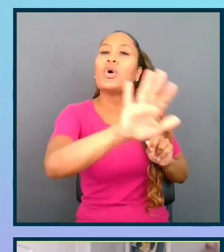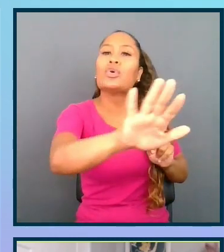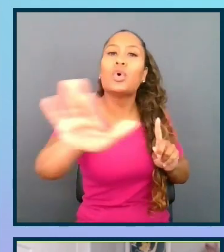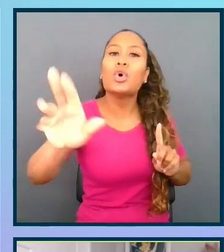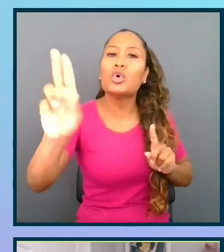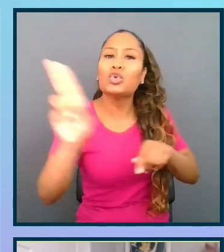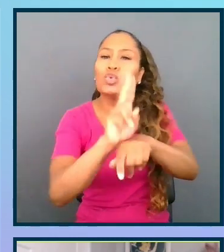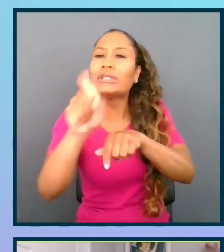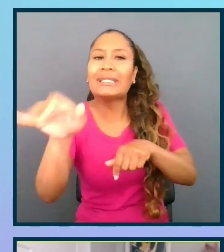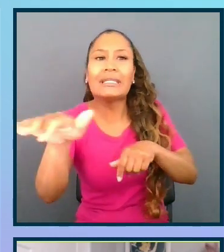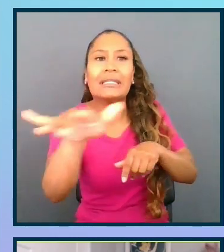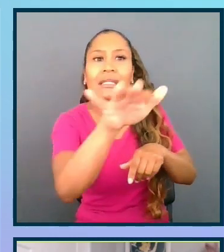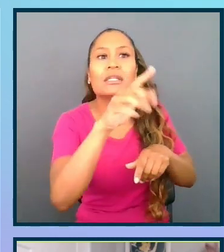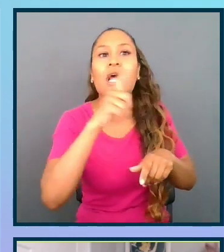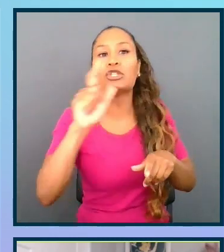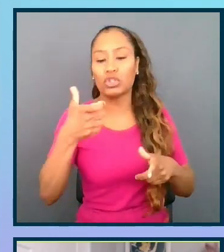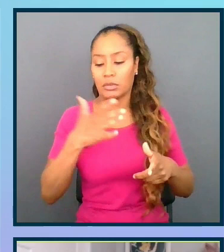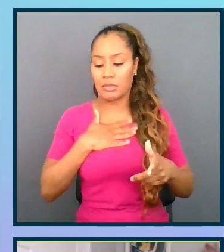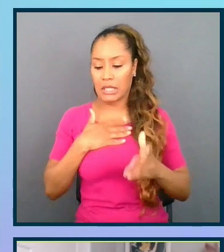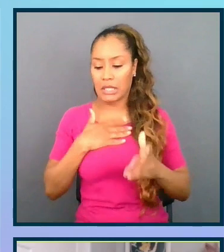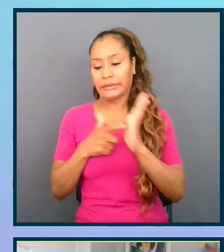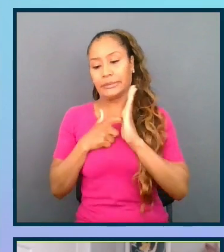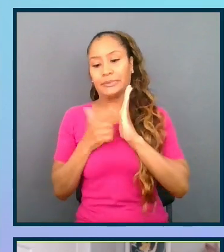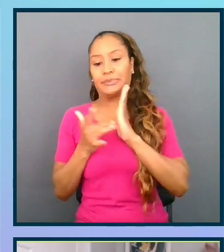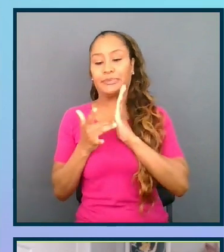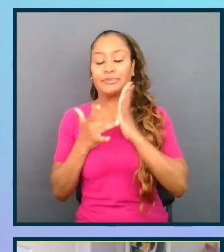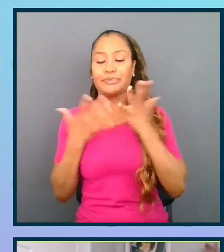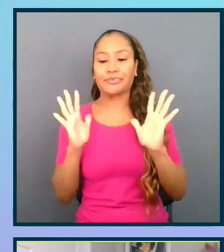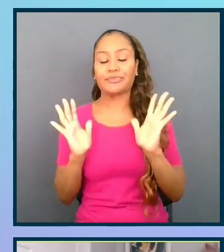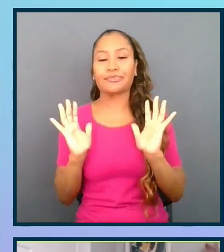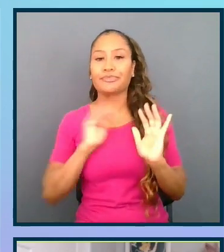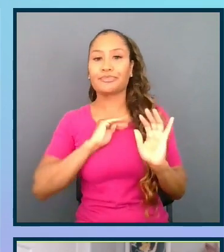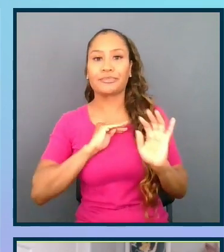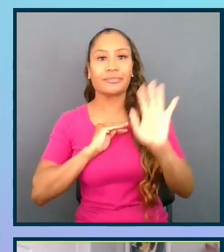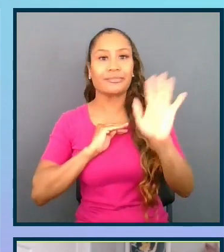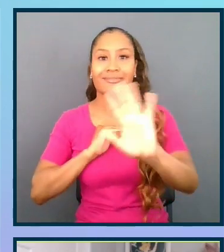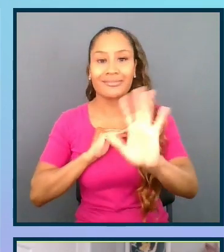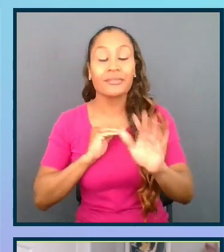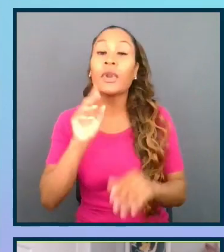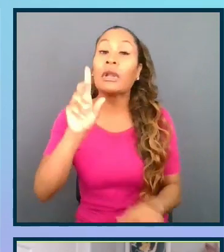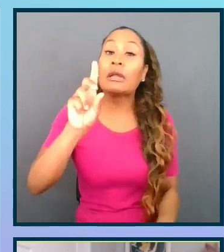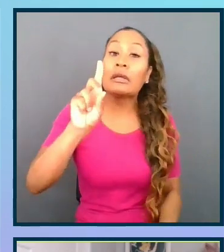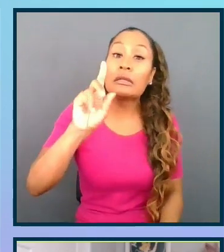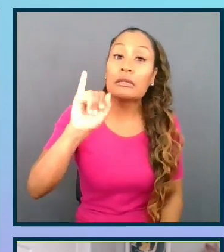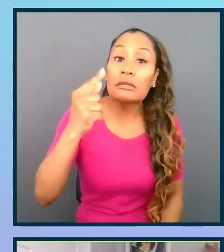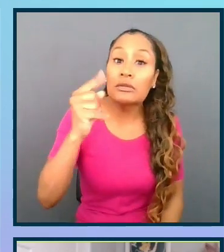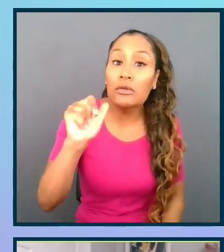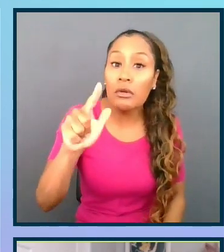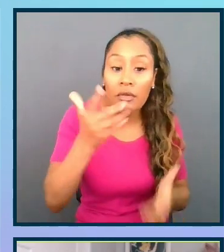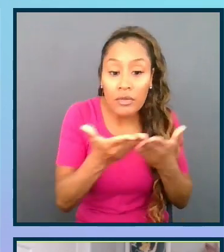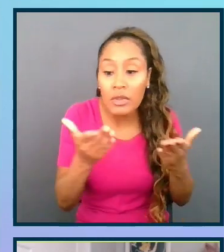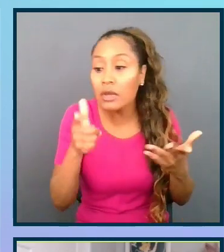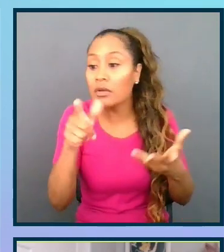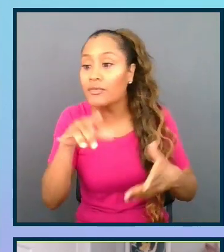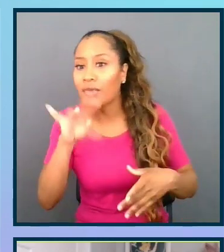not just technical requirements. In digital products, when we encounter any type of problem,